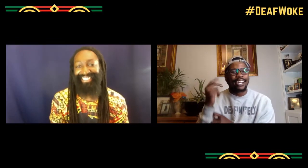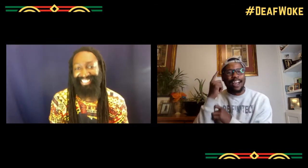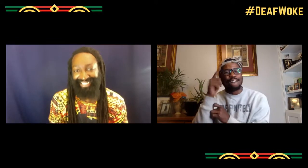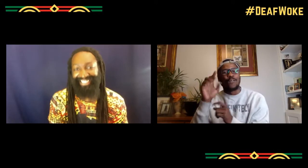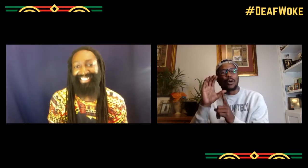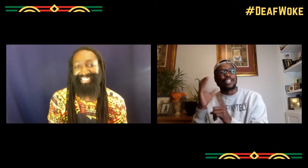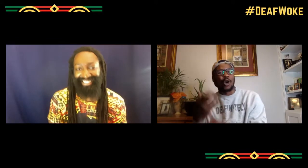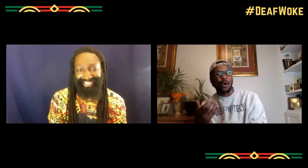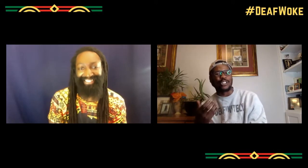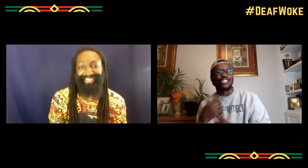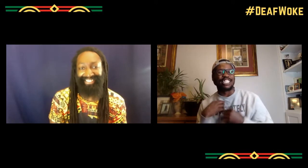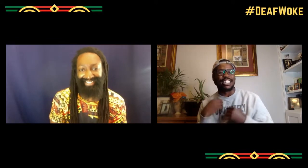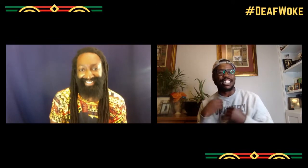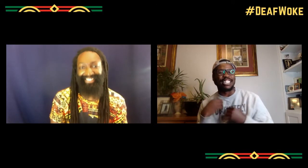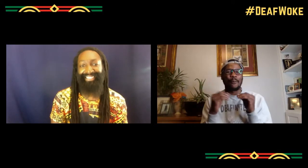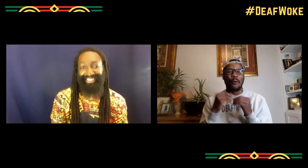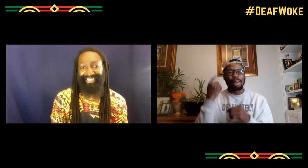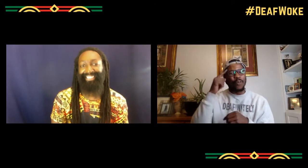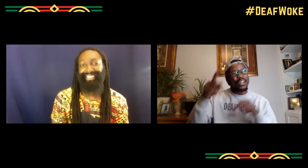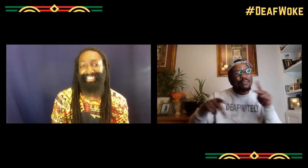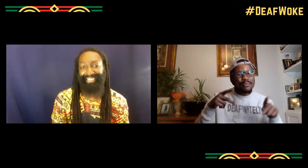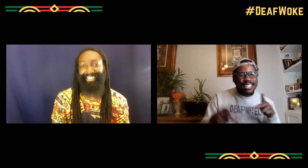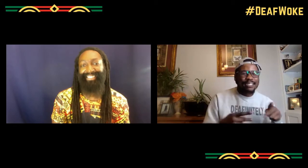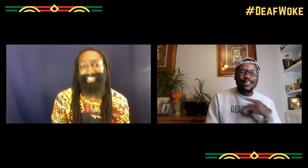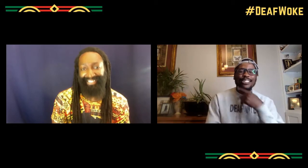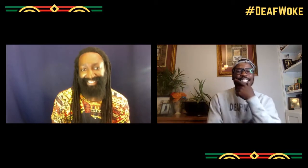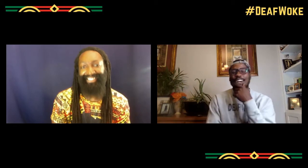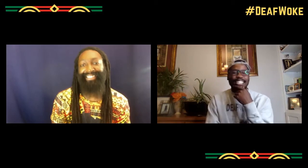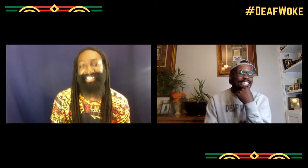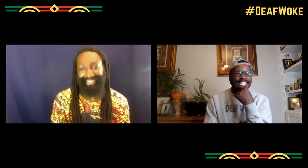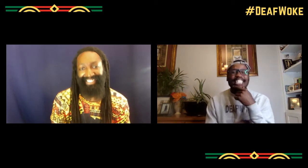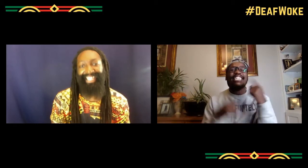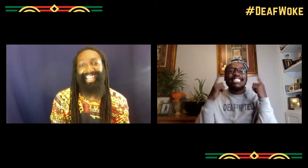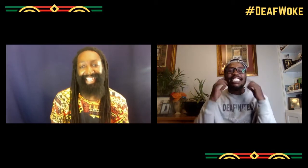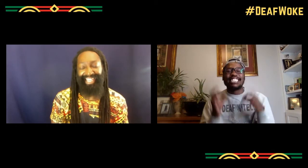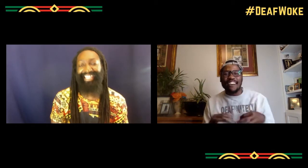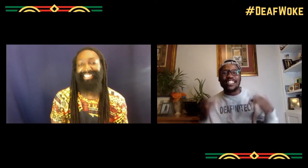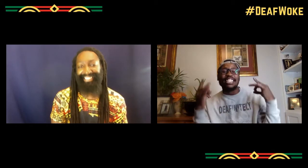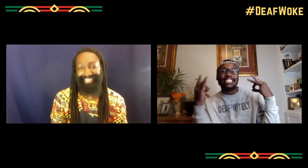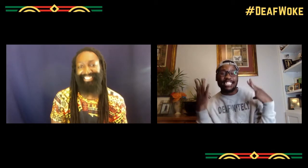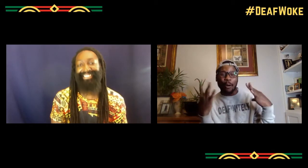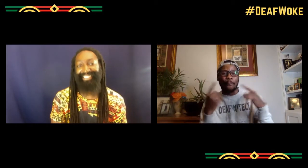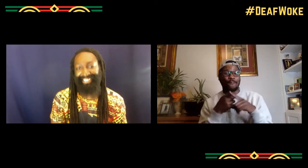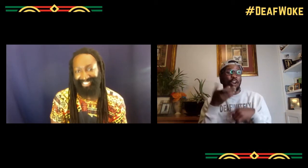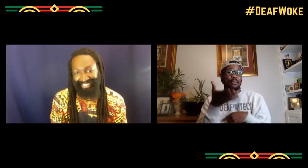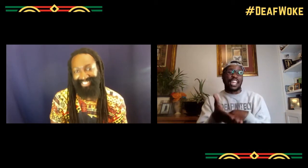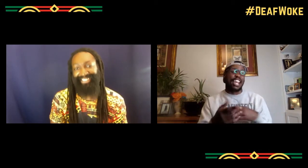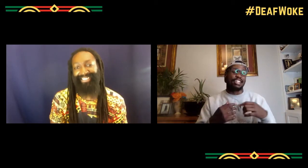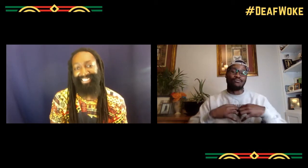And I'm wanted something more urban, something for the culture, something for the people. Yeah, yeah.